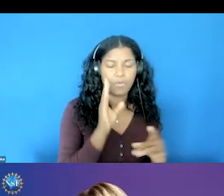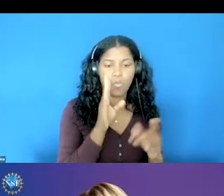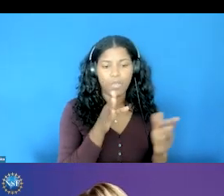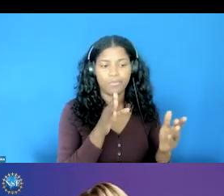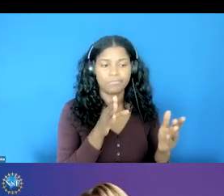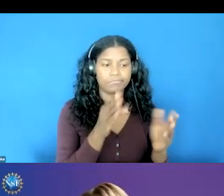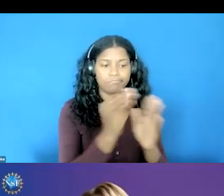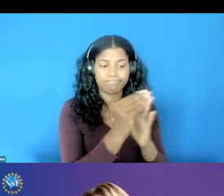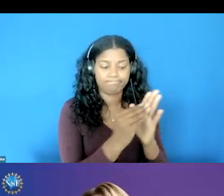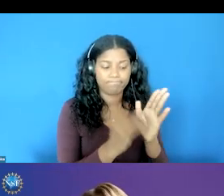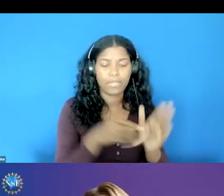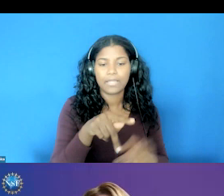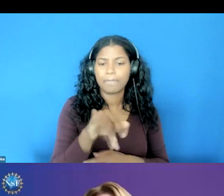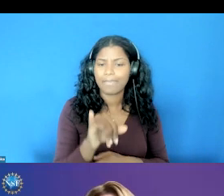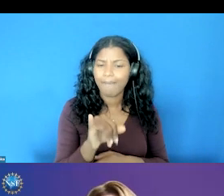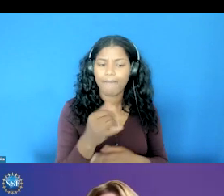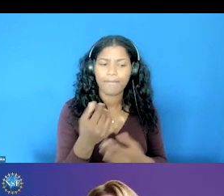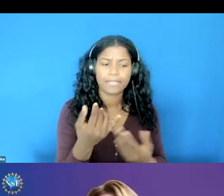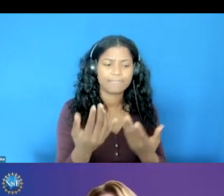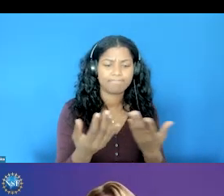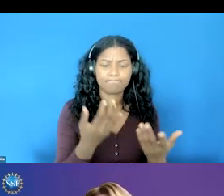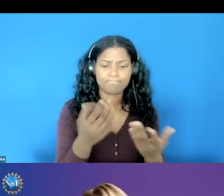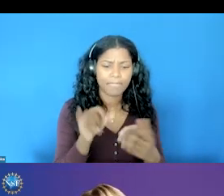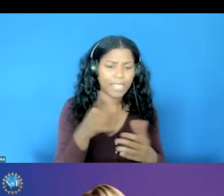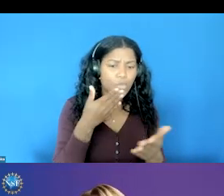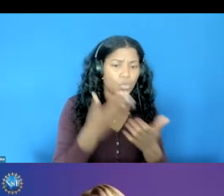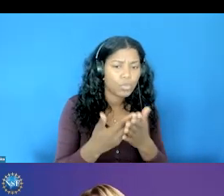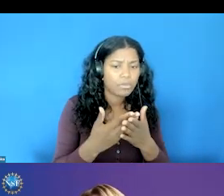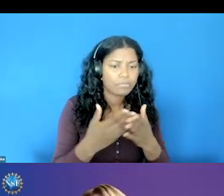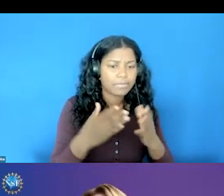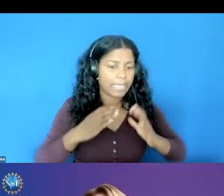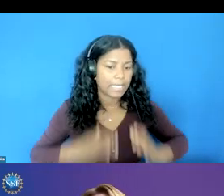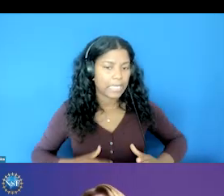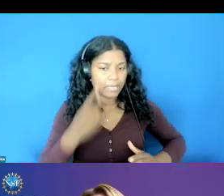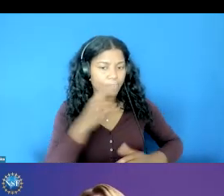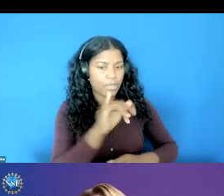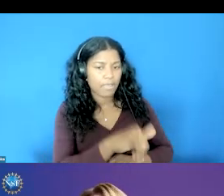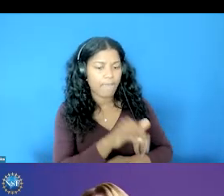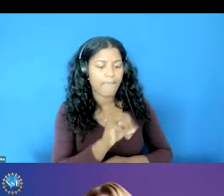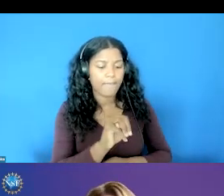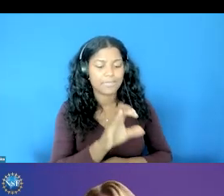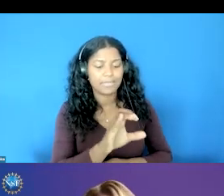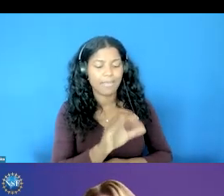on their time and or research fund that make them a really good candidate for the MCA. The target window all of February.